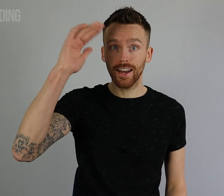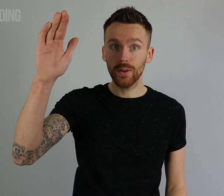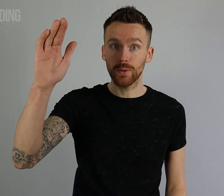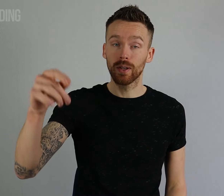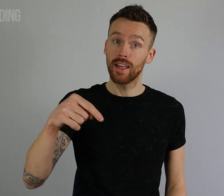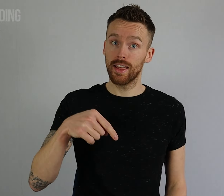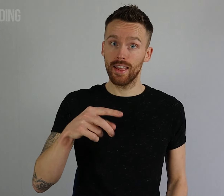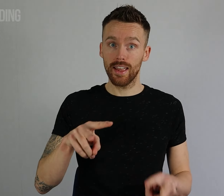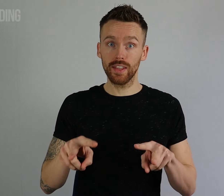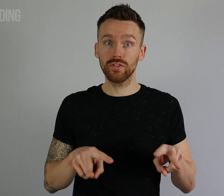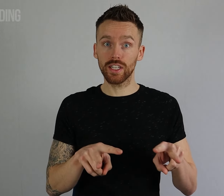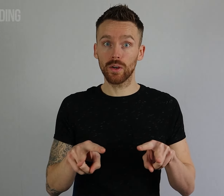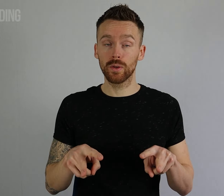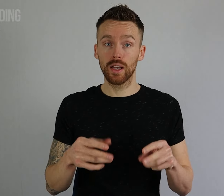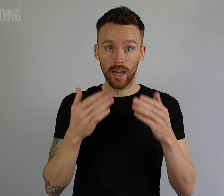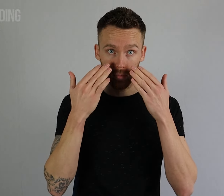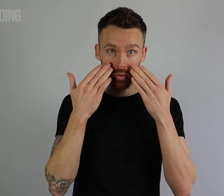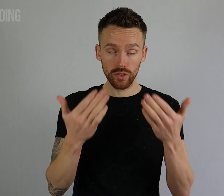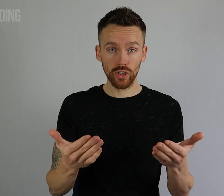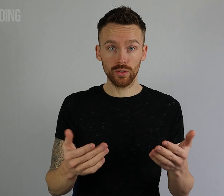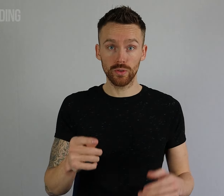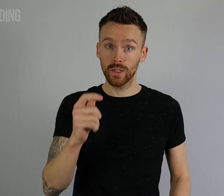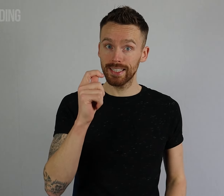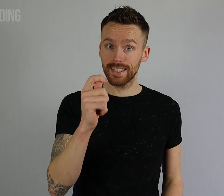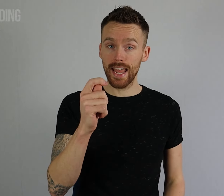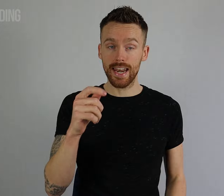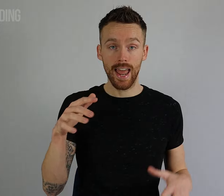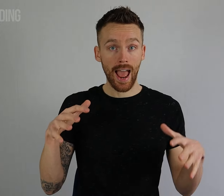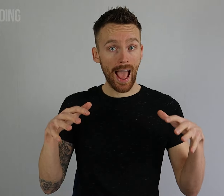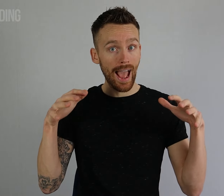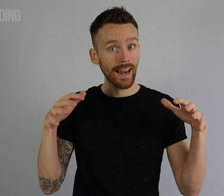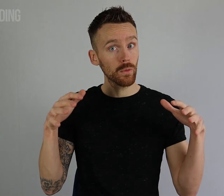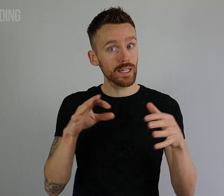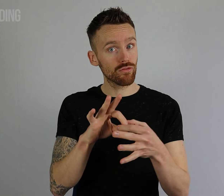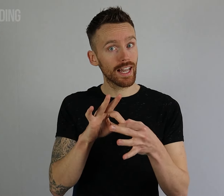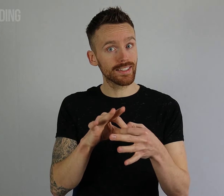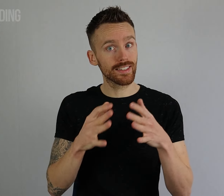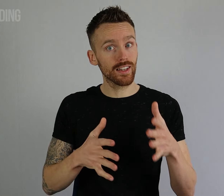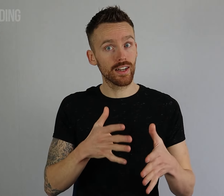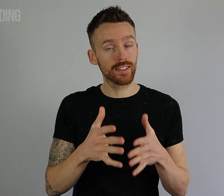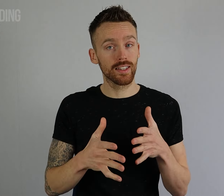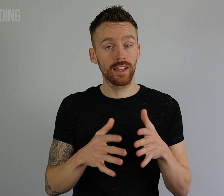Hello, in this video I'm going to show you 10 Halloween related signs